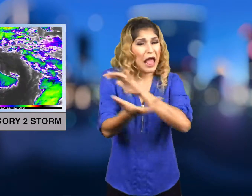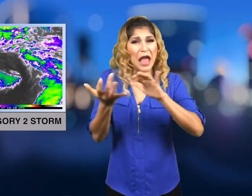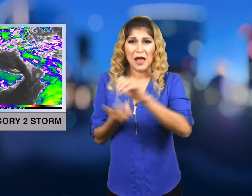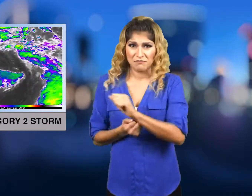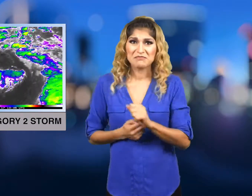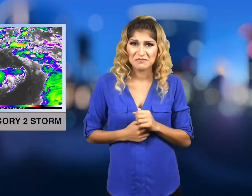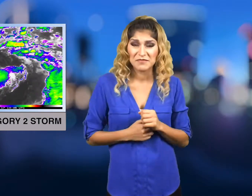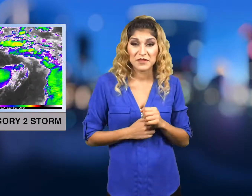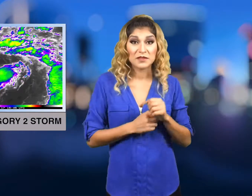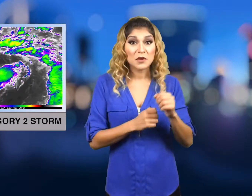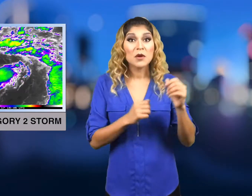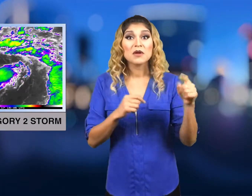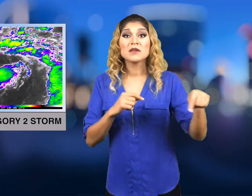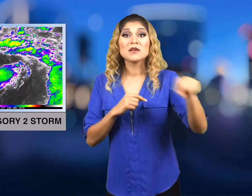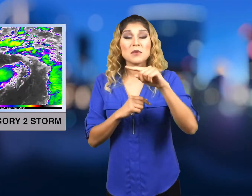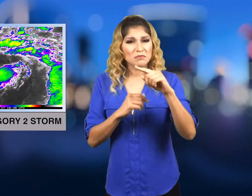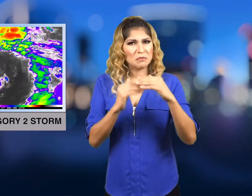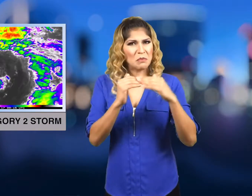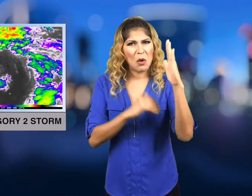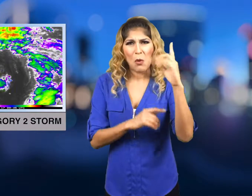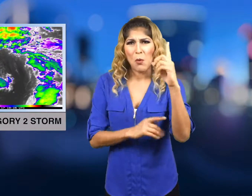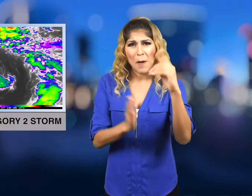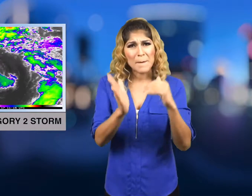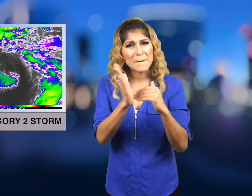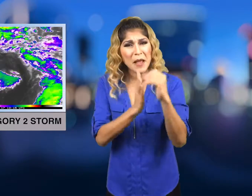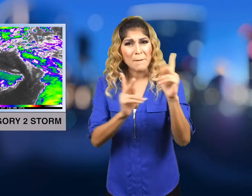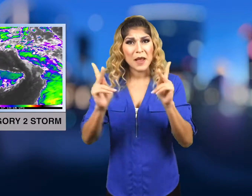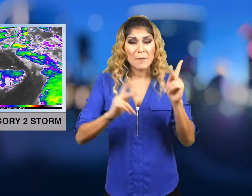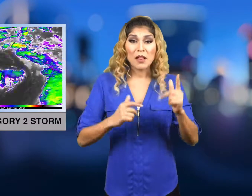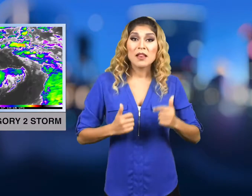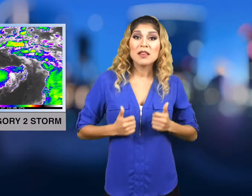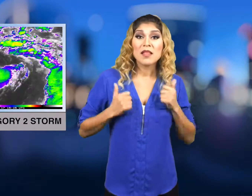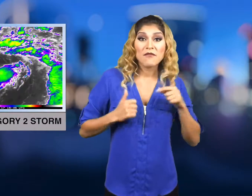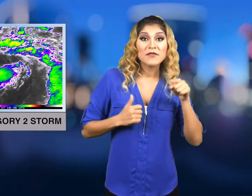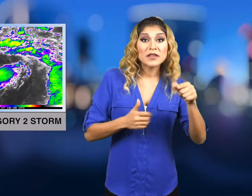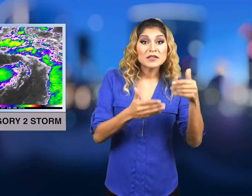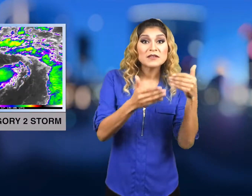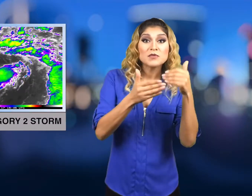At least a million people who live along the Gulf Coast